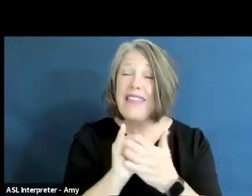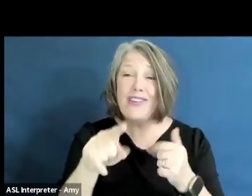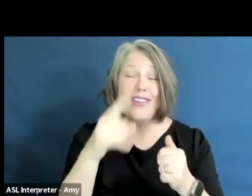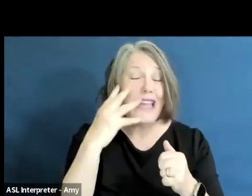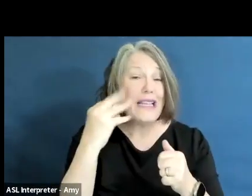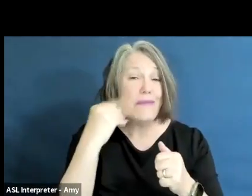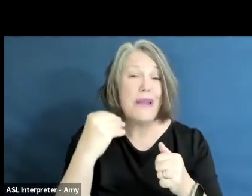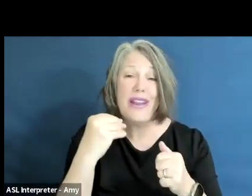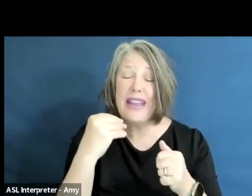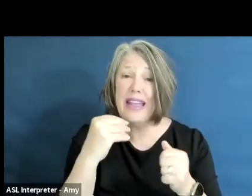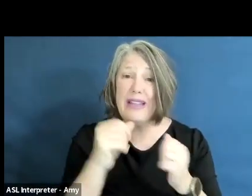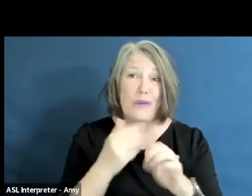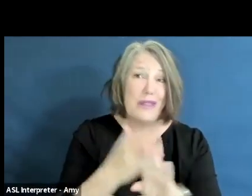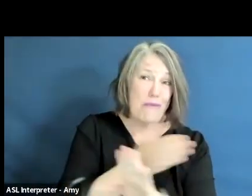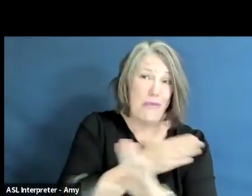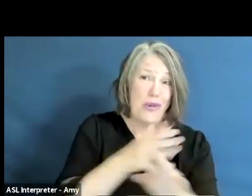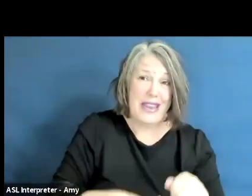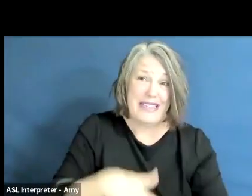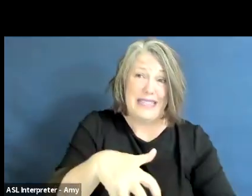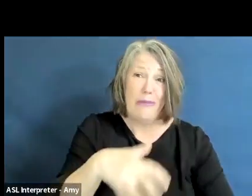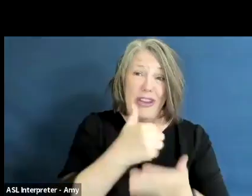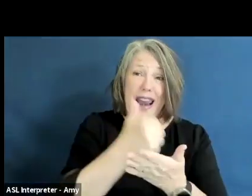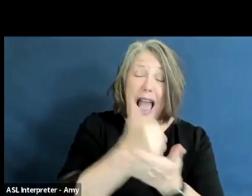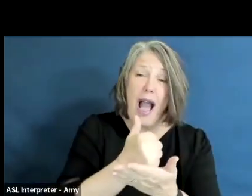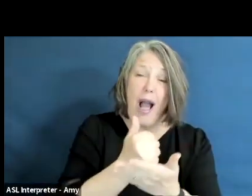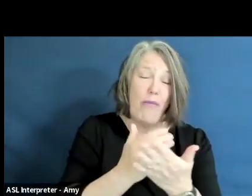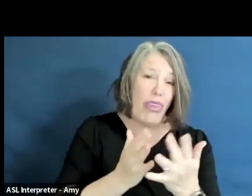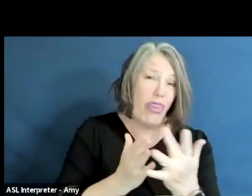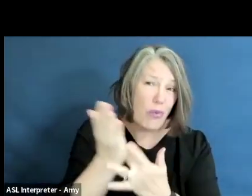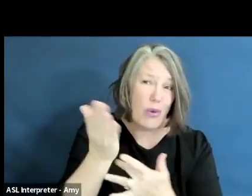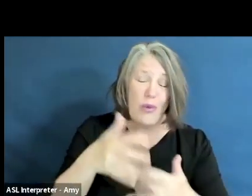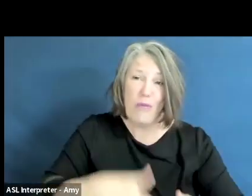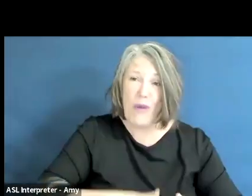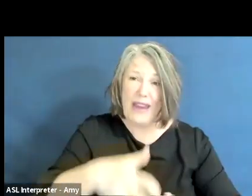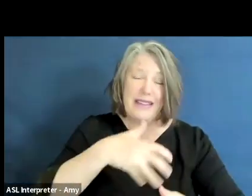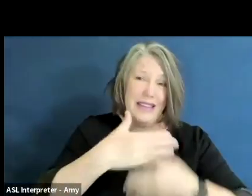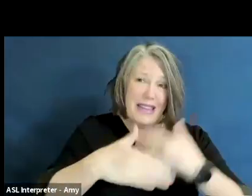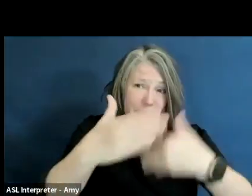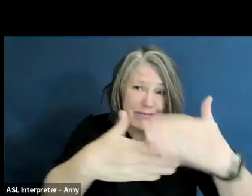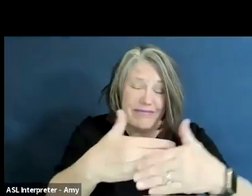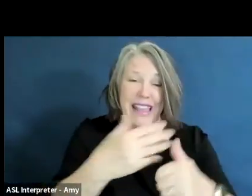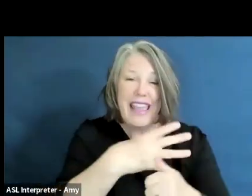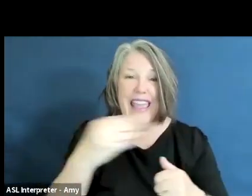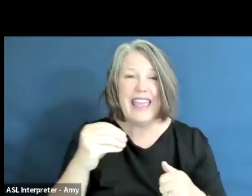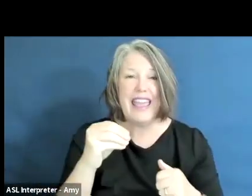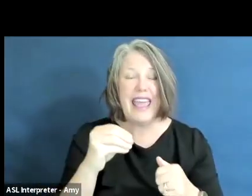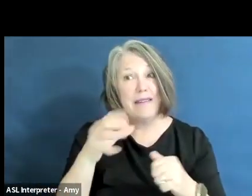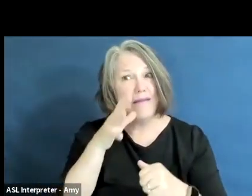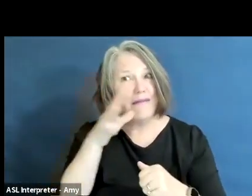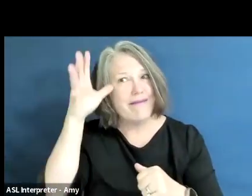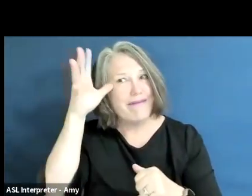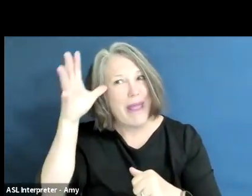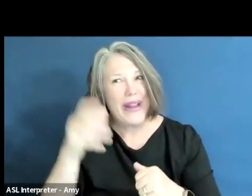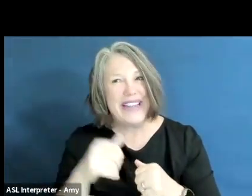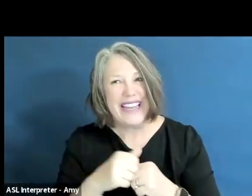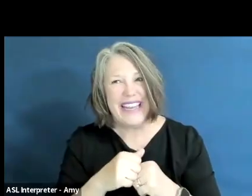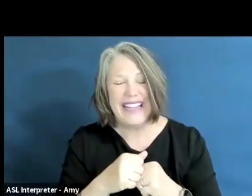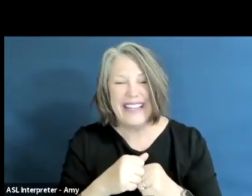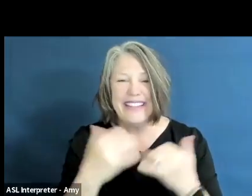preconception health all the way through pregnancy and parenting. Kieran, I'll let you take it away.